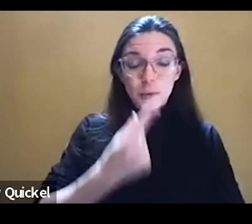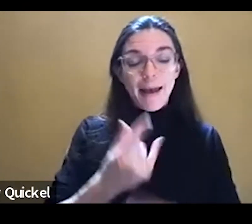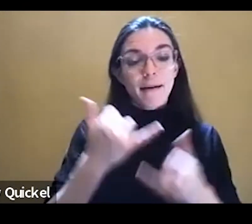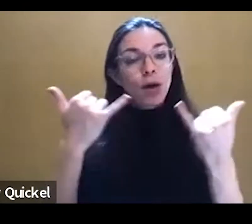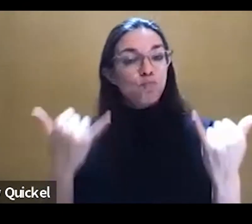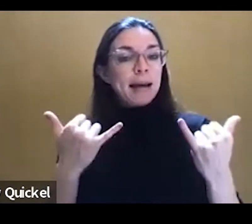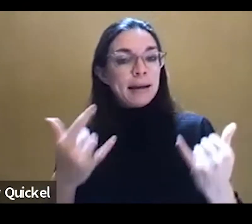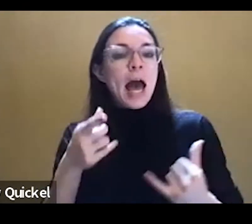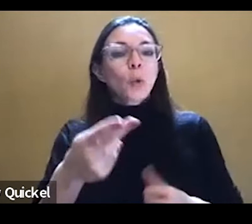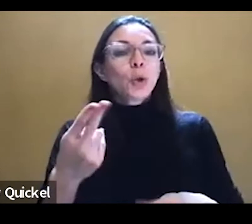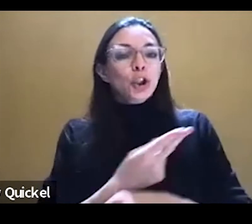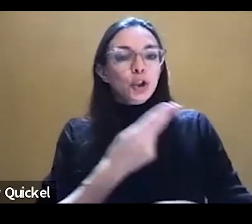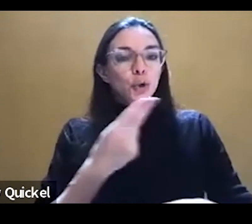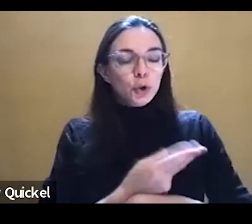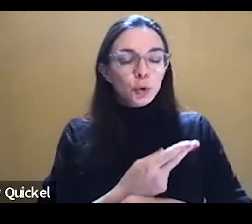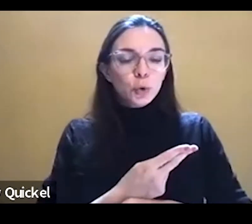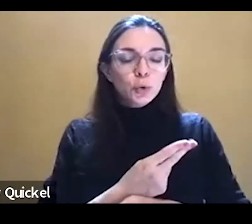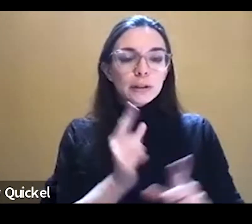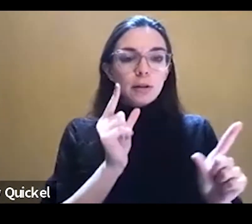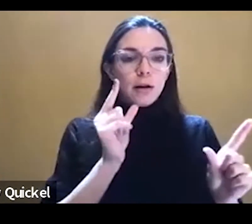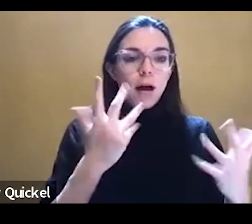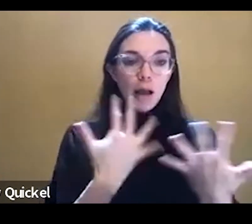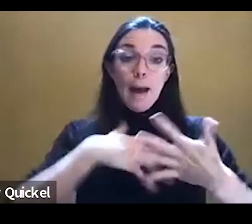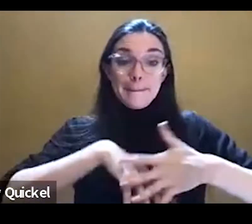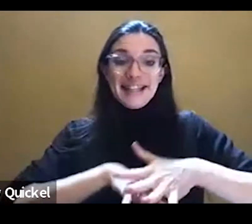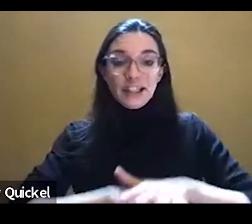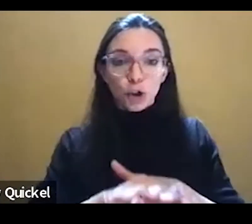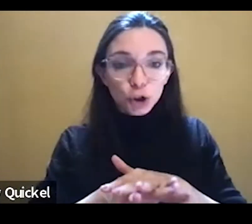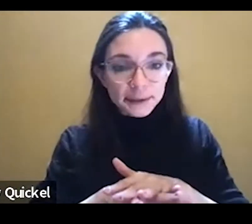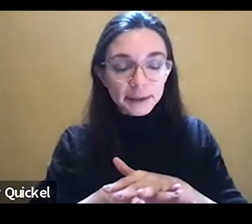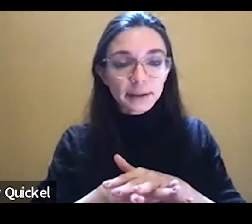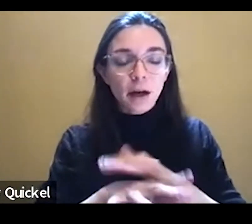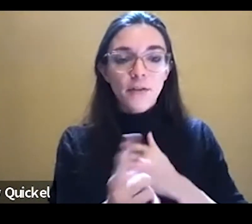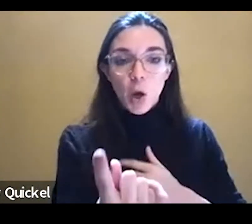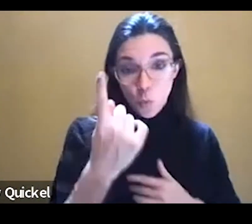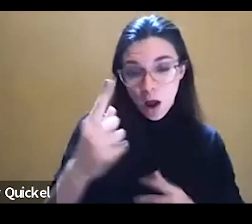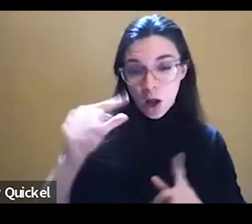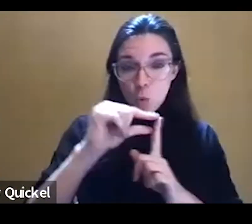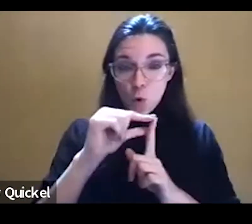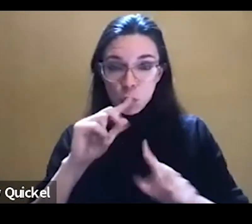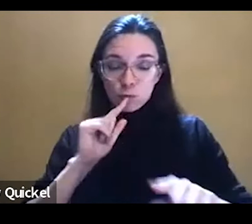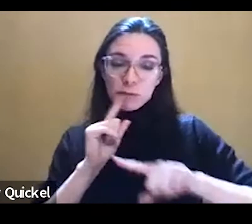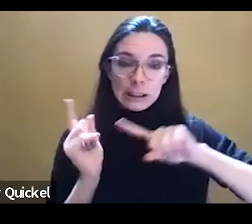use the combination of the sort of one word response and the letter board as